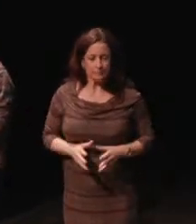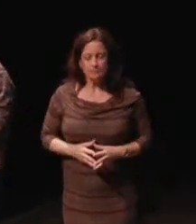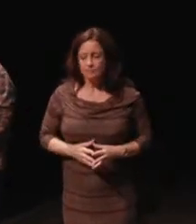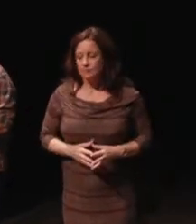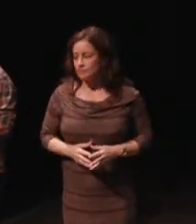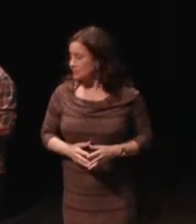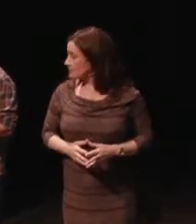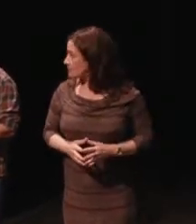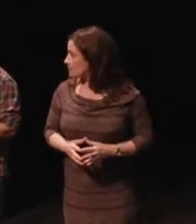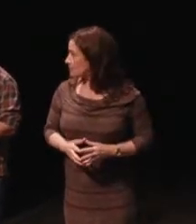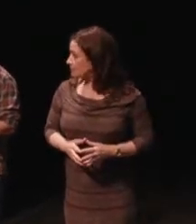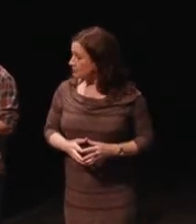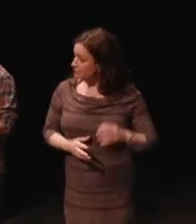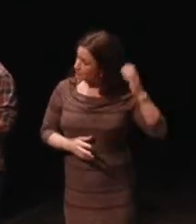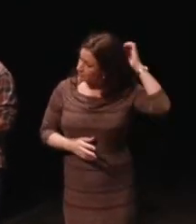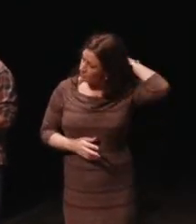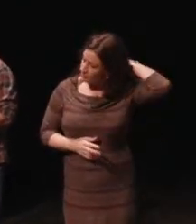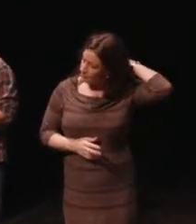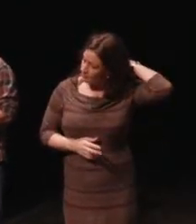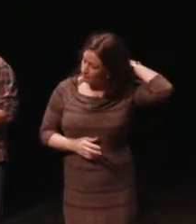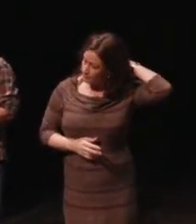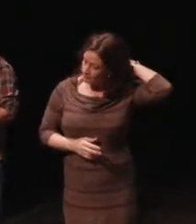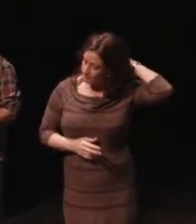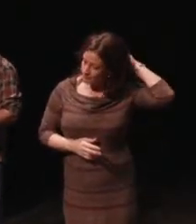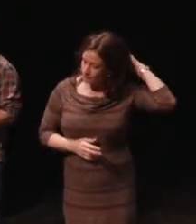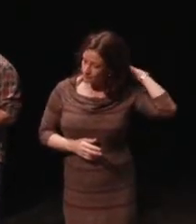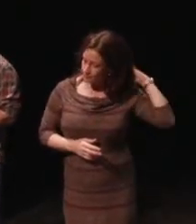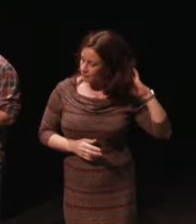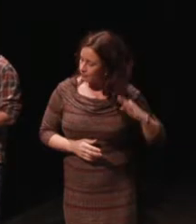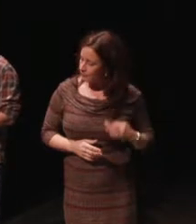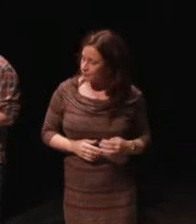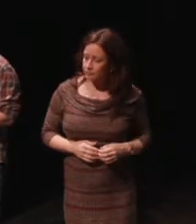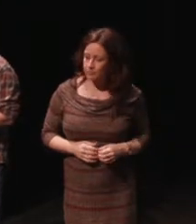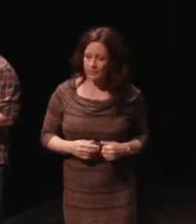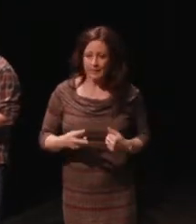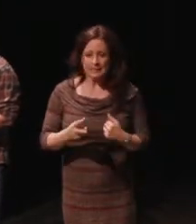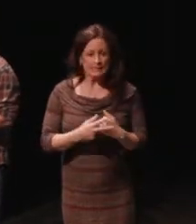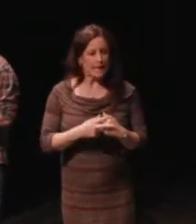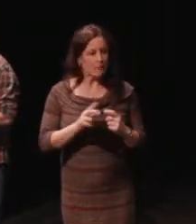Save when needed.